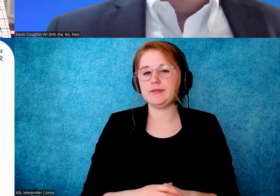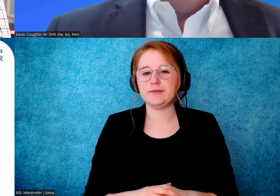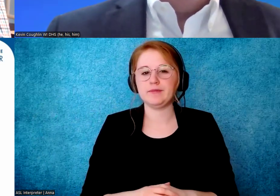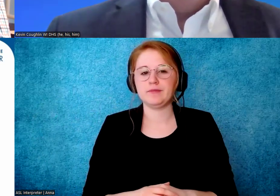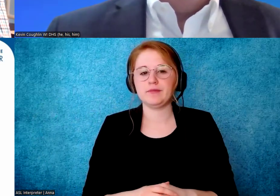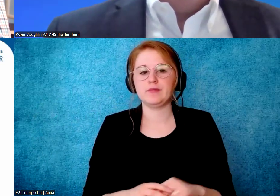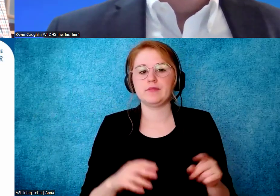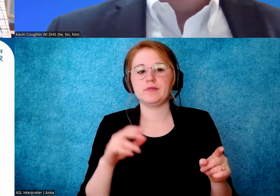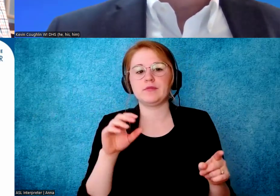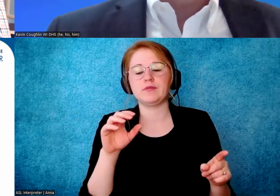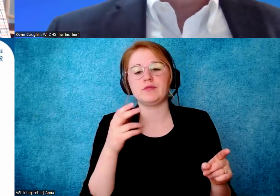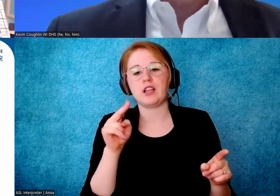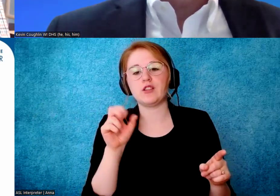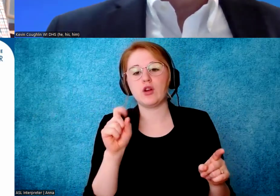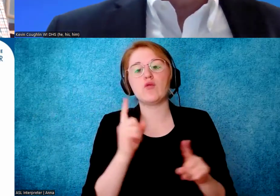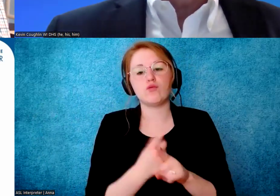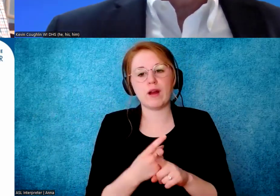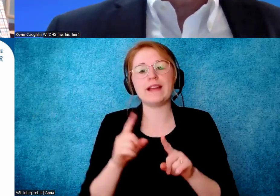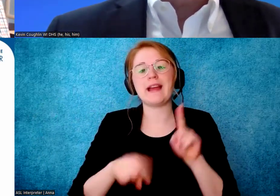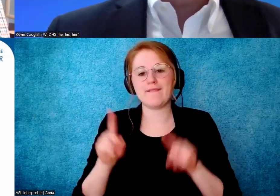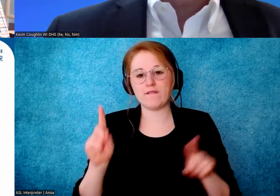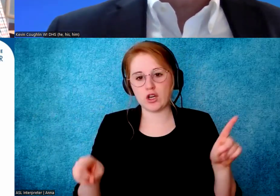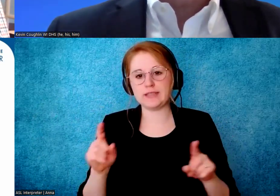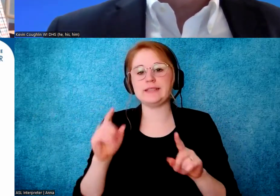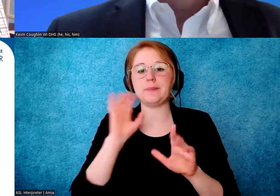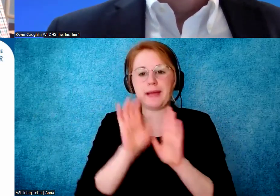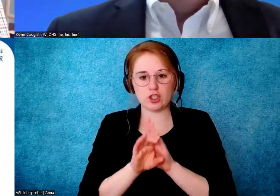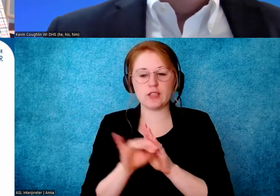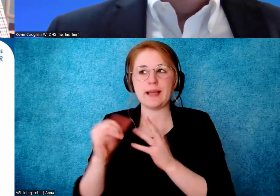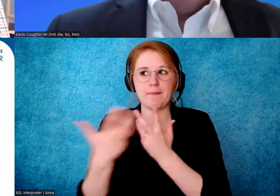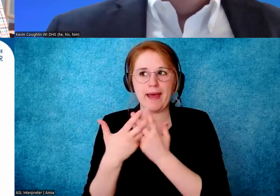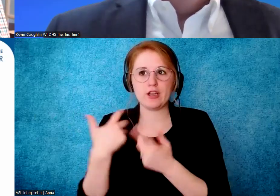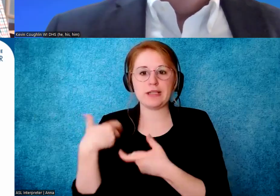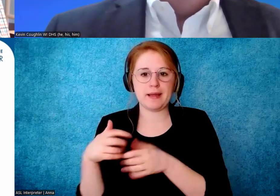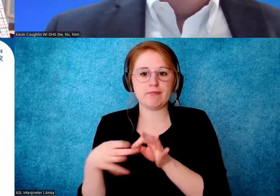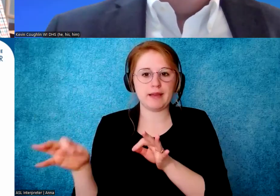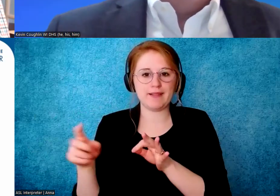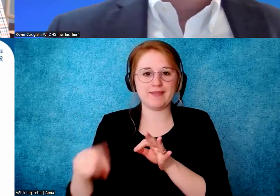And diverse images within the Spanish, the multiple Spanish cultures that we get to enjoy in our state.